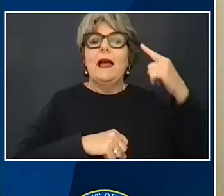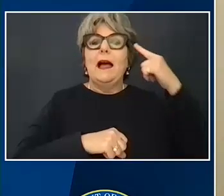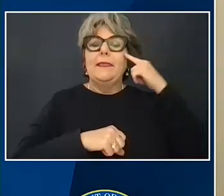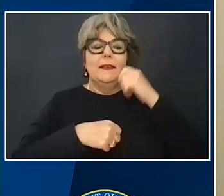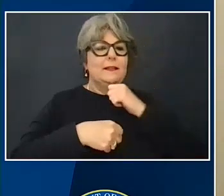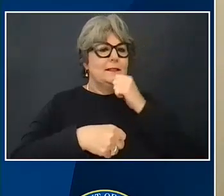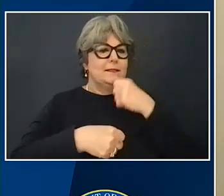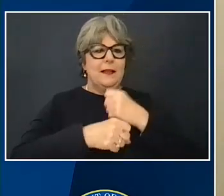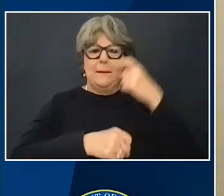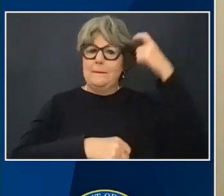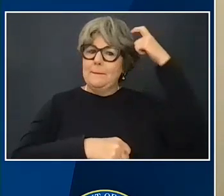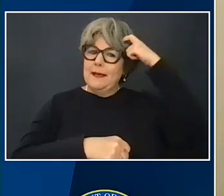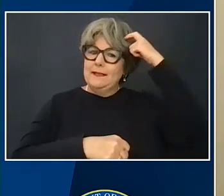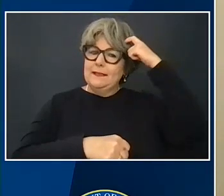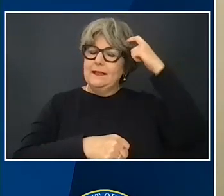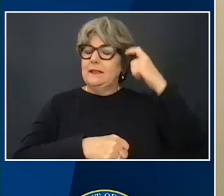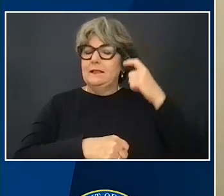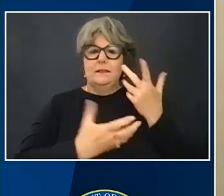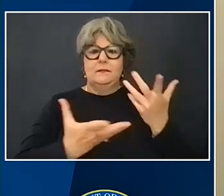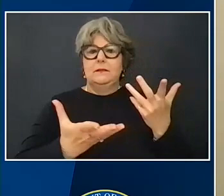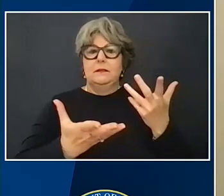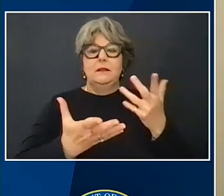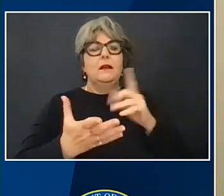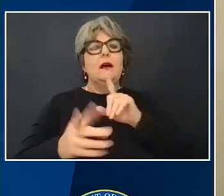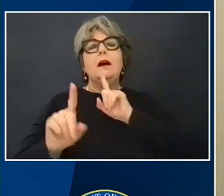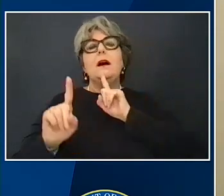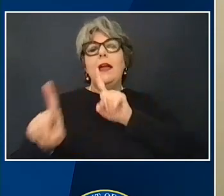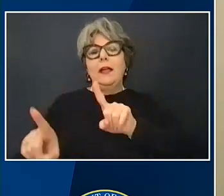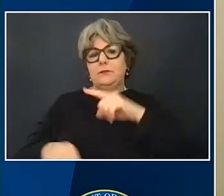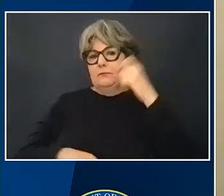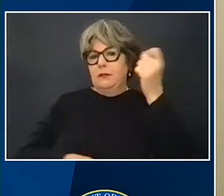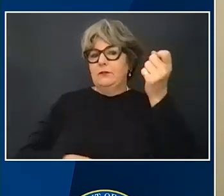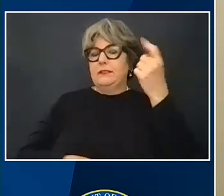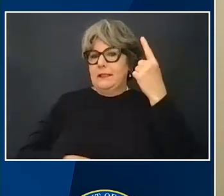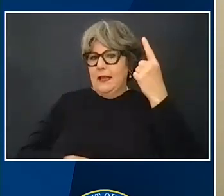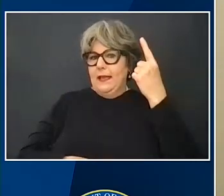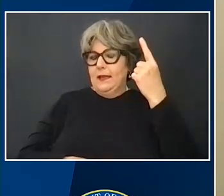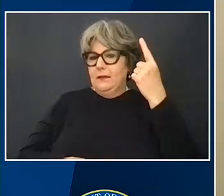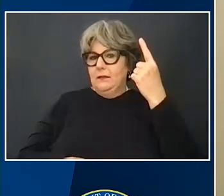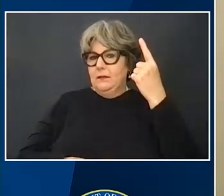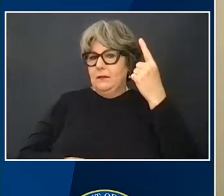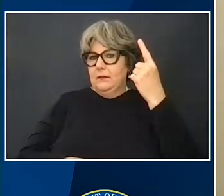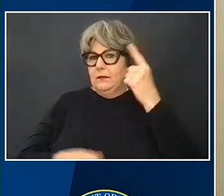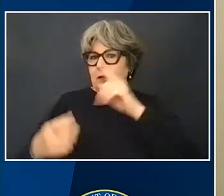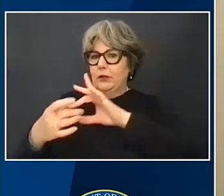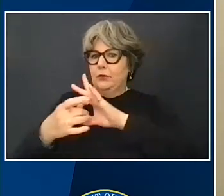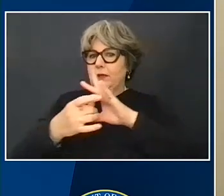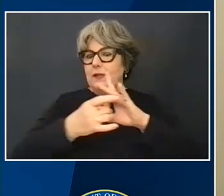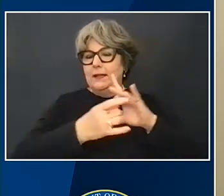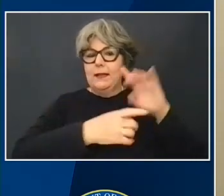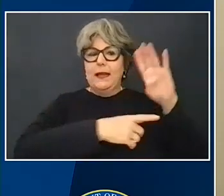program- I mean, I understand your answer, and I think it's telling that your answer was regarding a bachelor's program, which I understand that's probably the lens